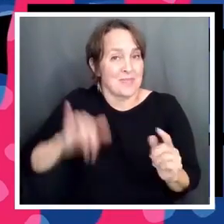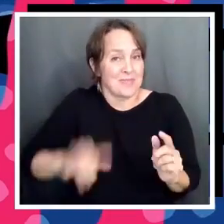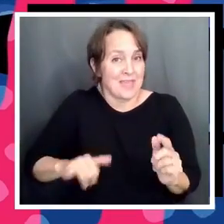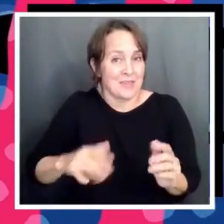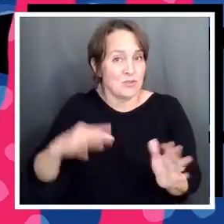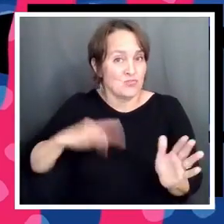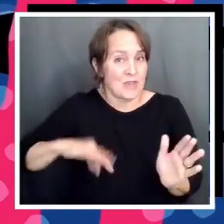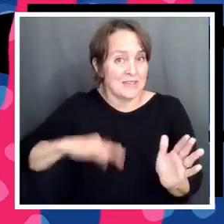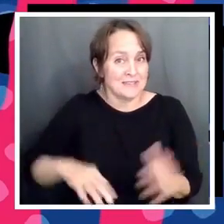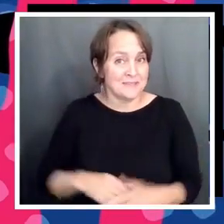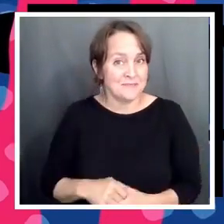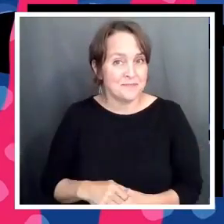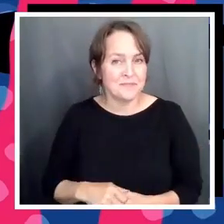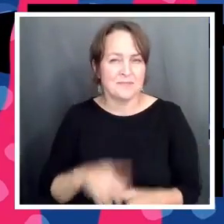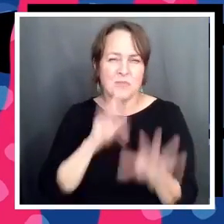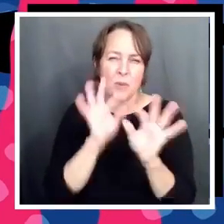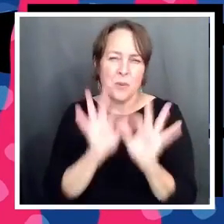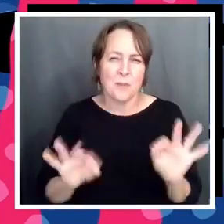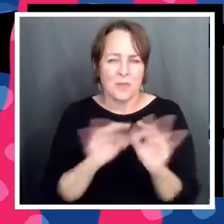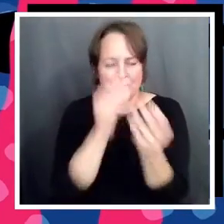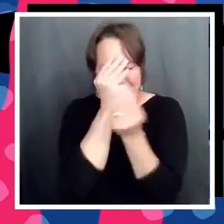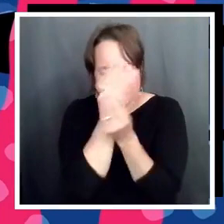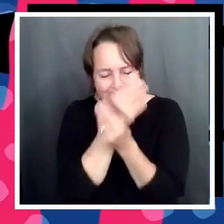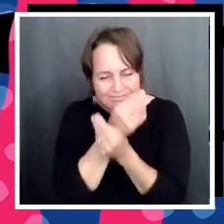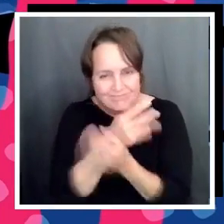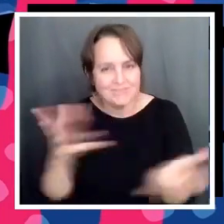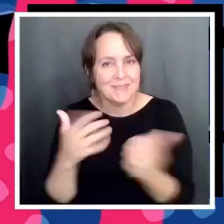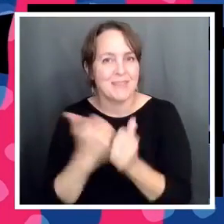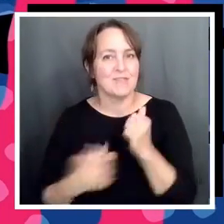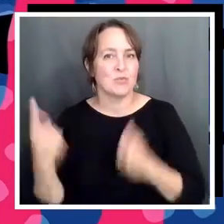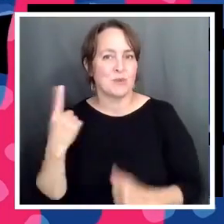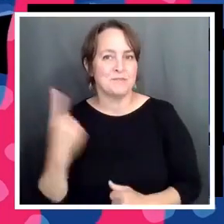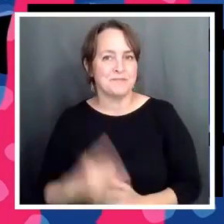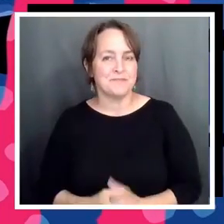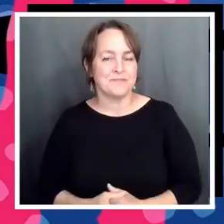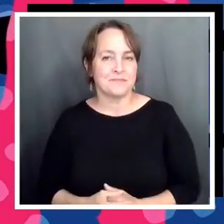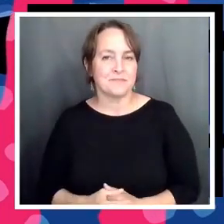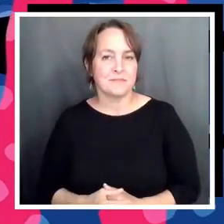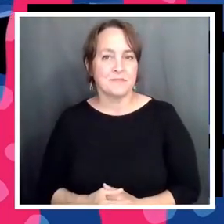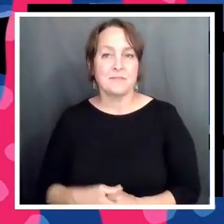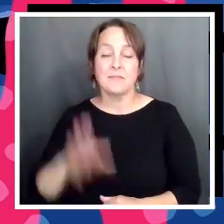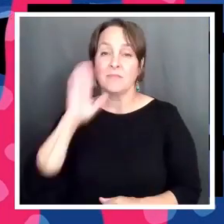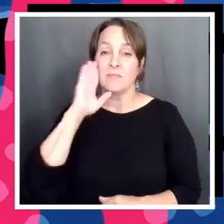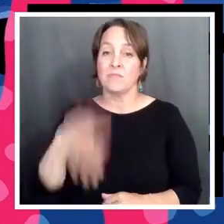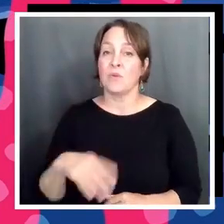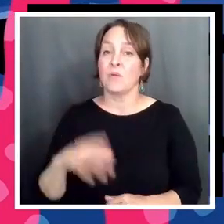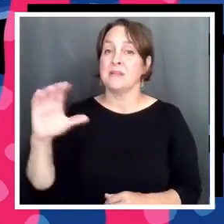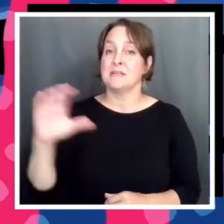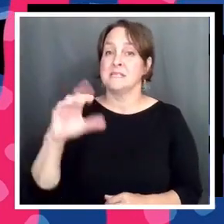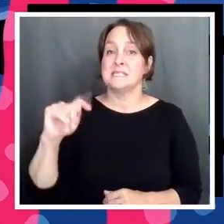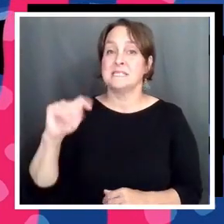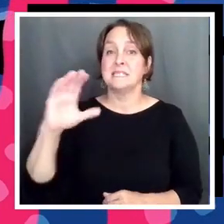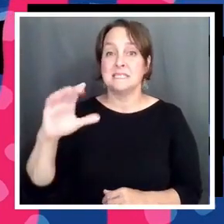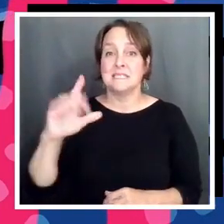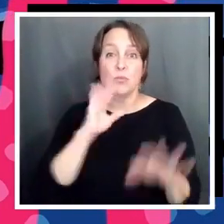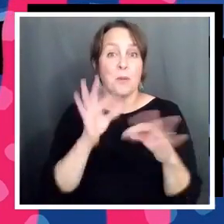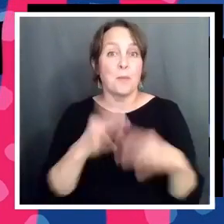IN MY DISTRICT ALONE, AN ESTIMATED 100,600 CHILDREN STAND TO BENEFIT FROM THIS